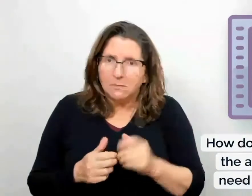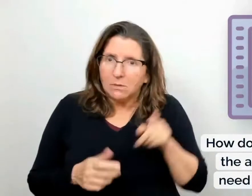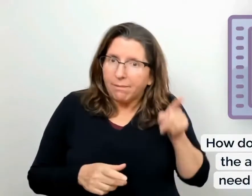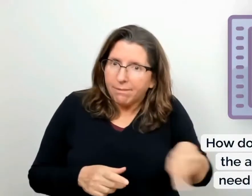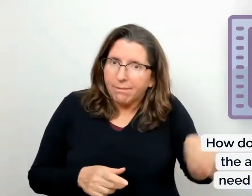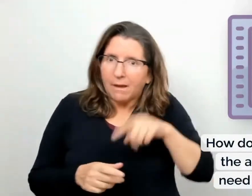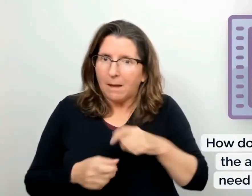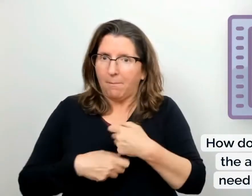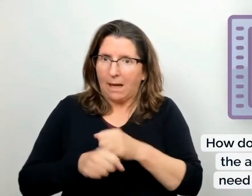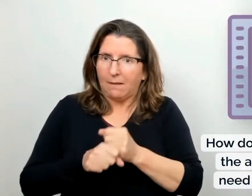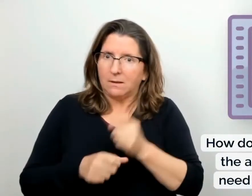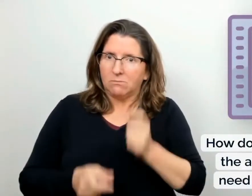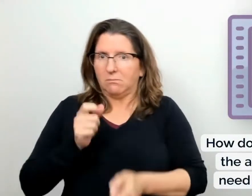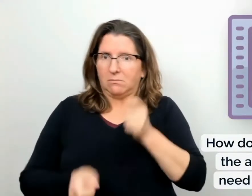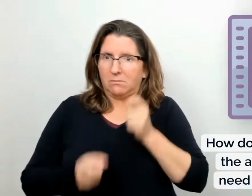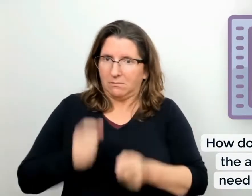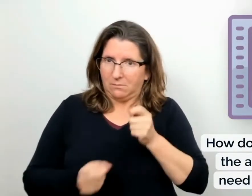They need to have control.